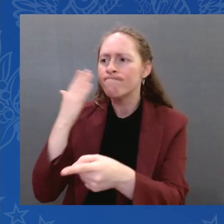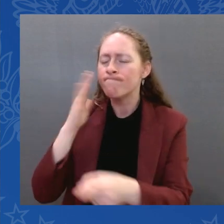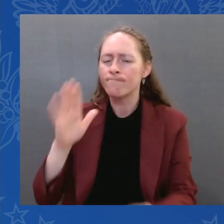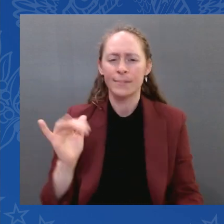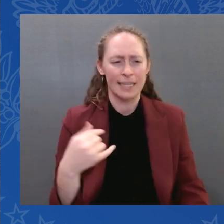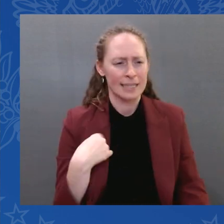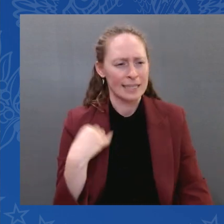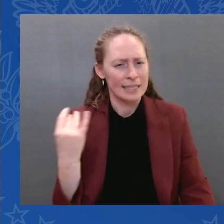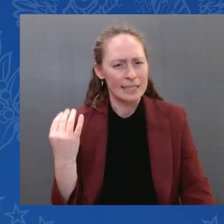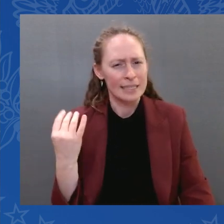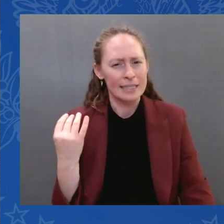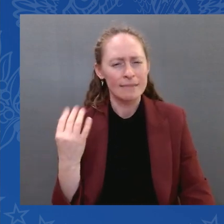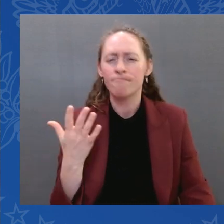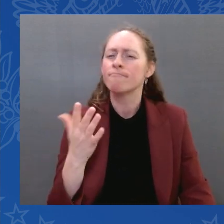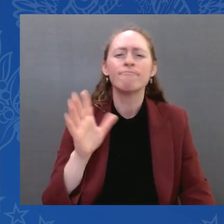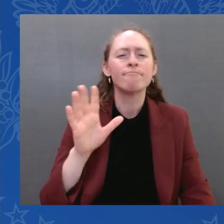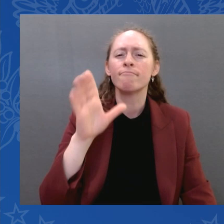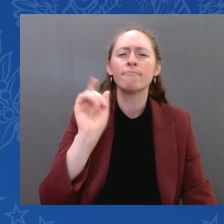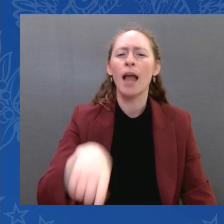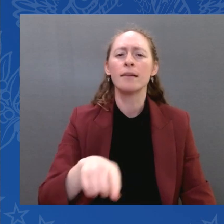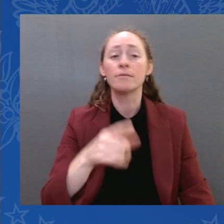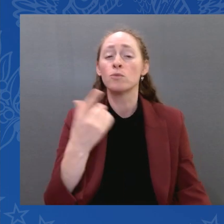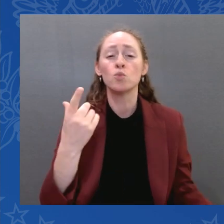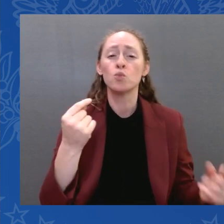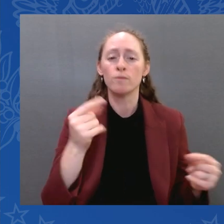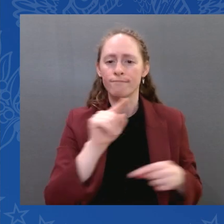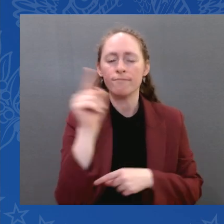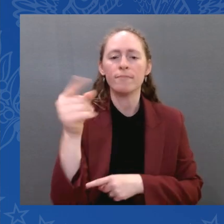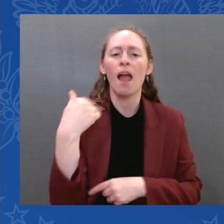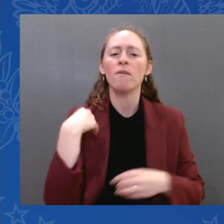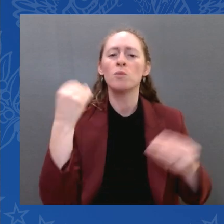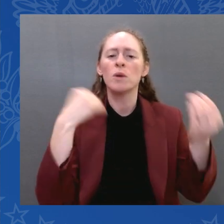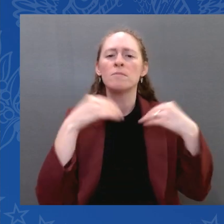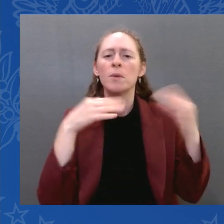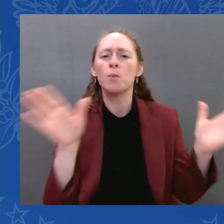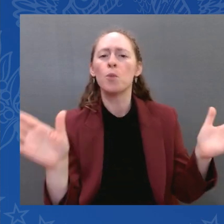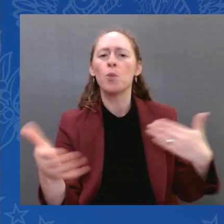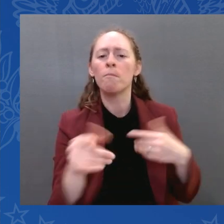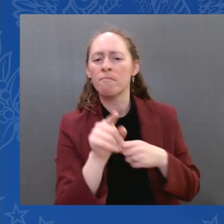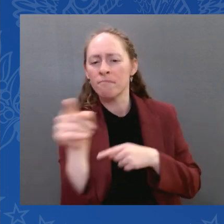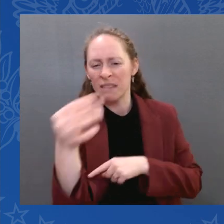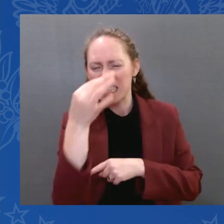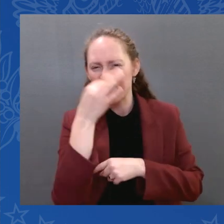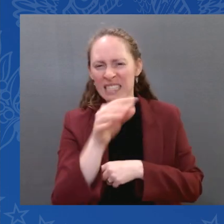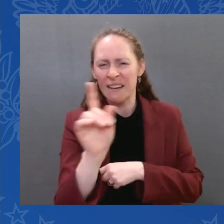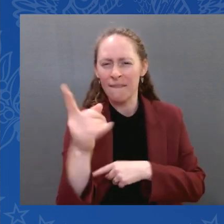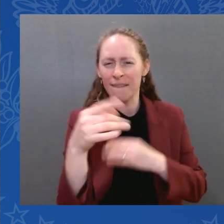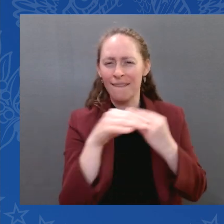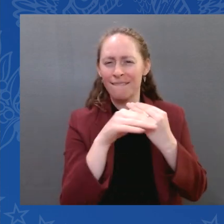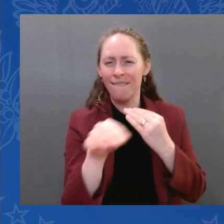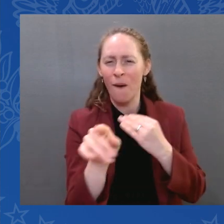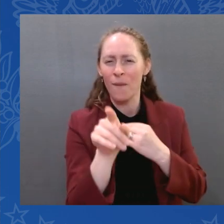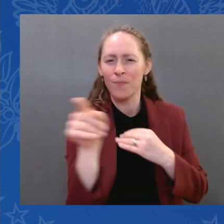There's the elevator. Turn to the right. You have the public room where you can go in with a member in the Senate and you turn left.